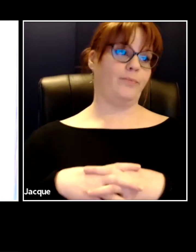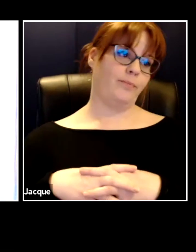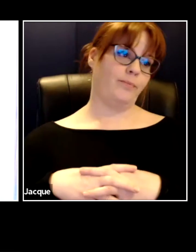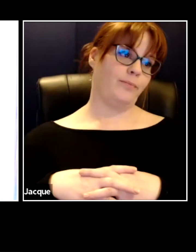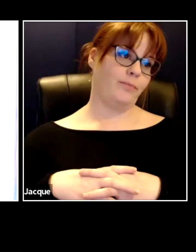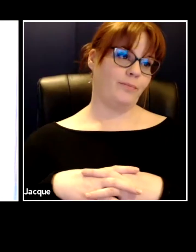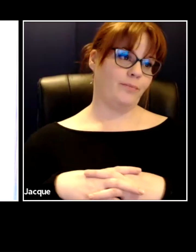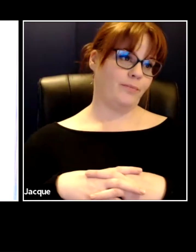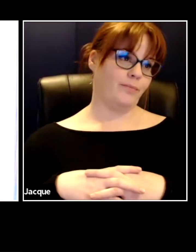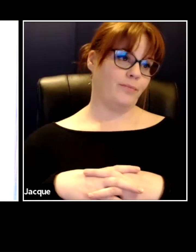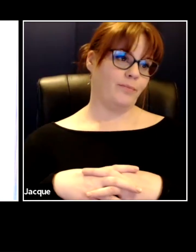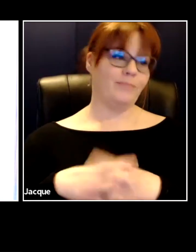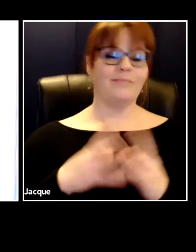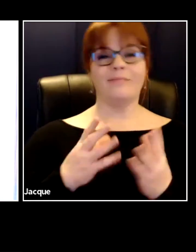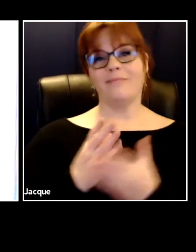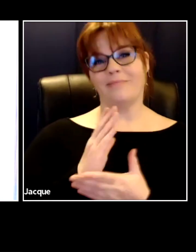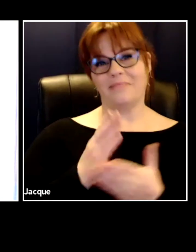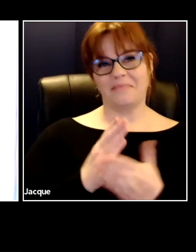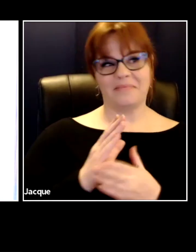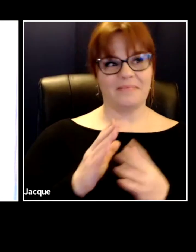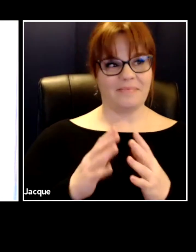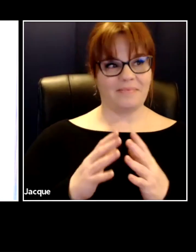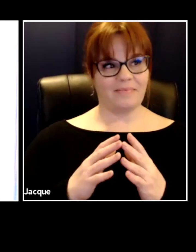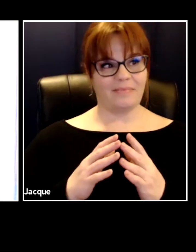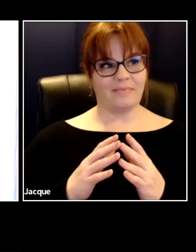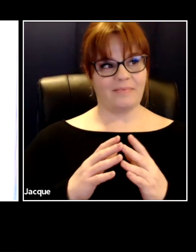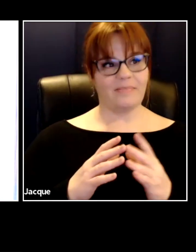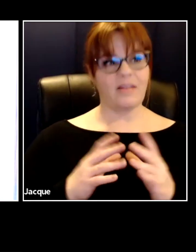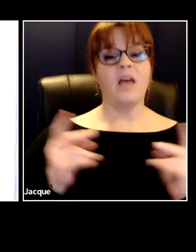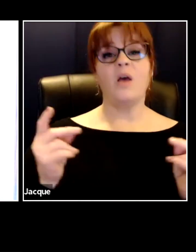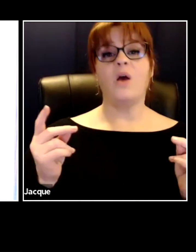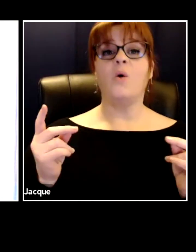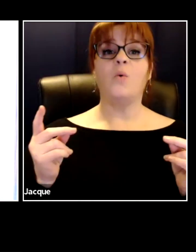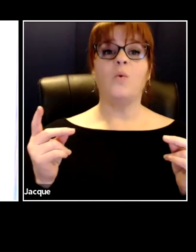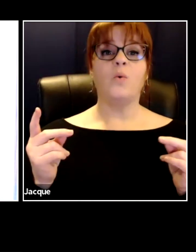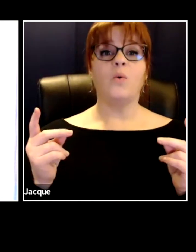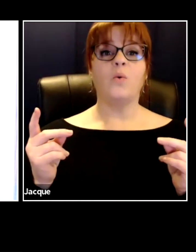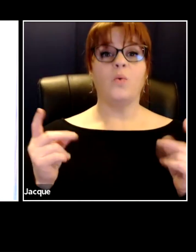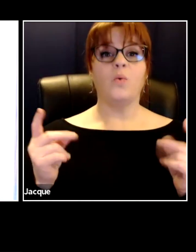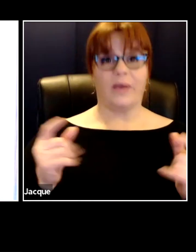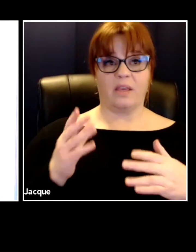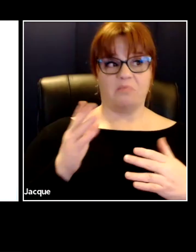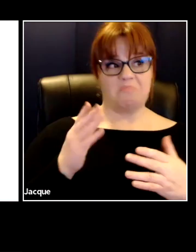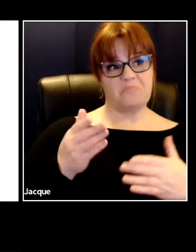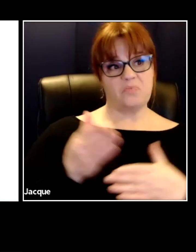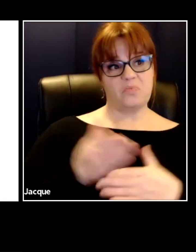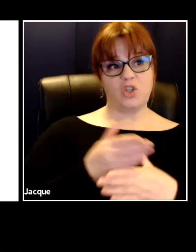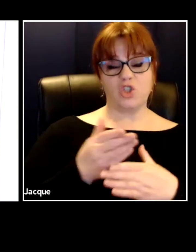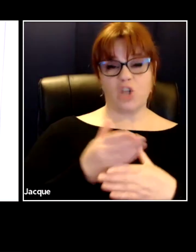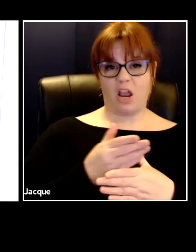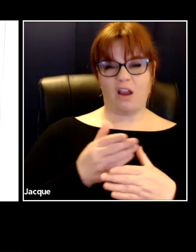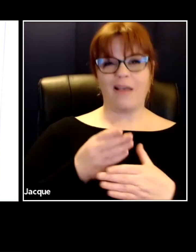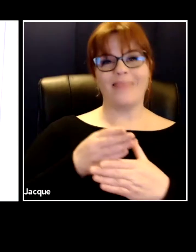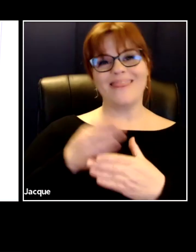All right. Uh, so I'll just quickly kind of share uh, you know, uh, endpoint of this analysis to